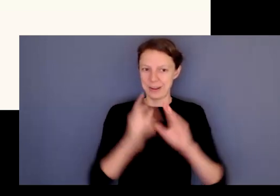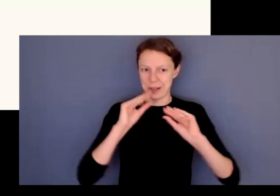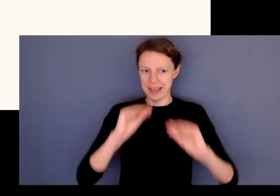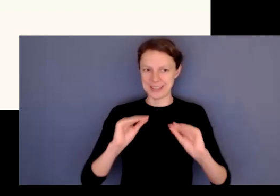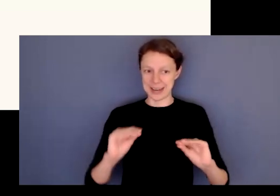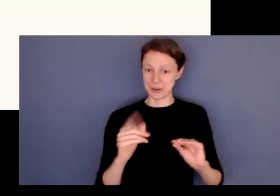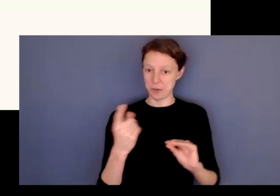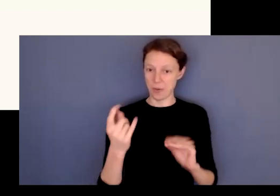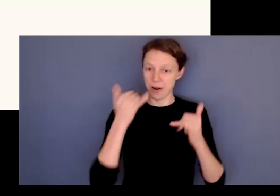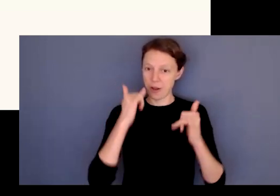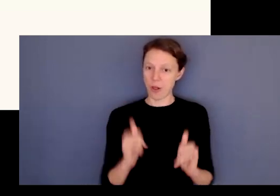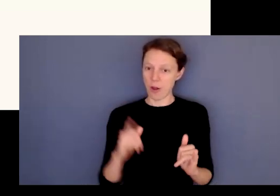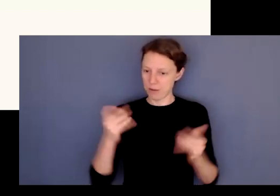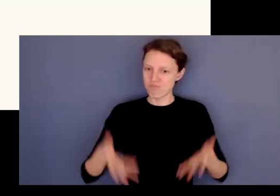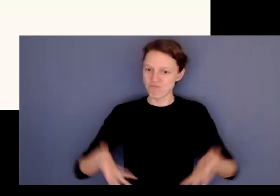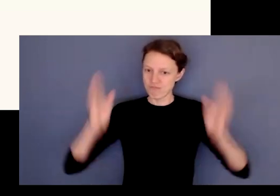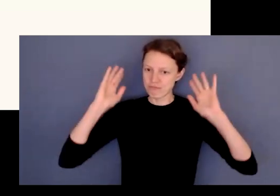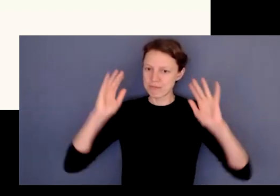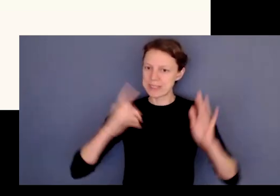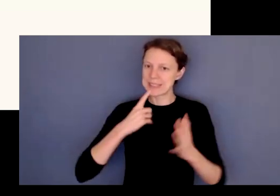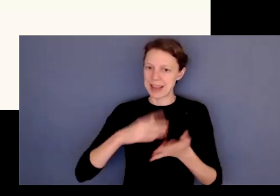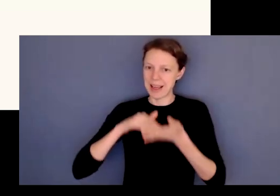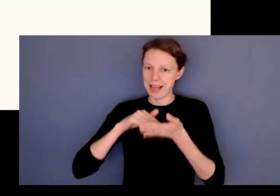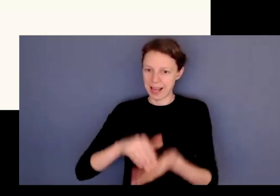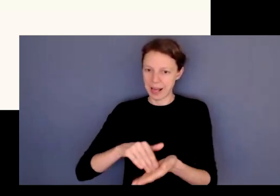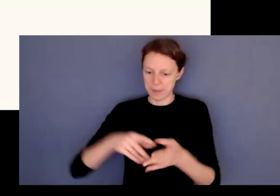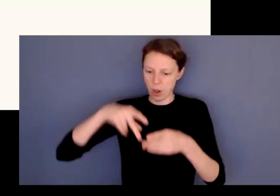decided that he would help us launch our series on police